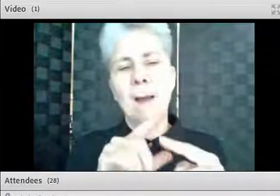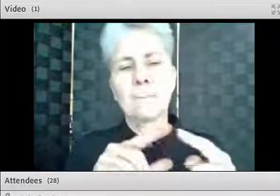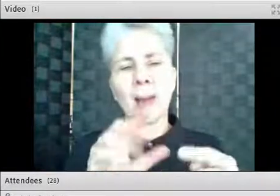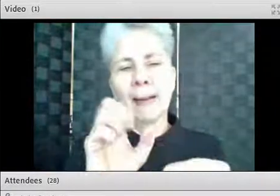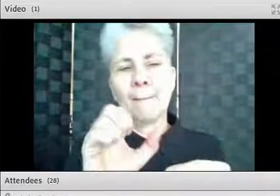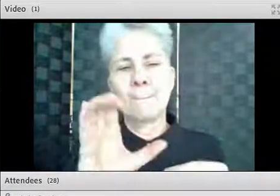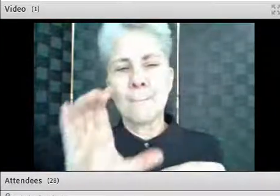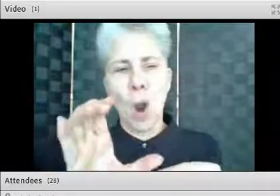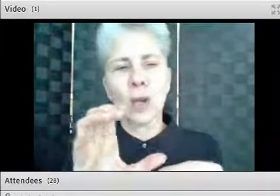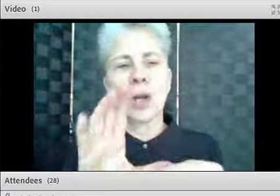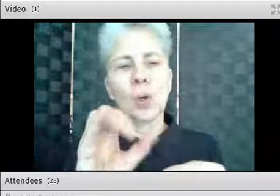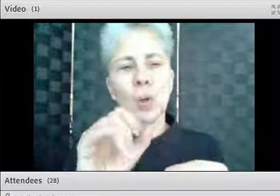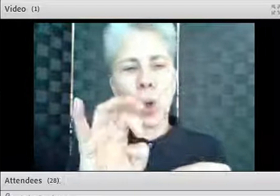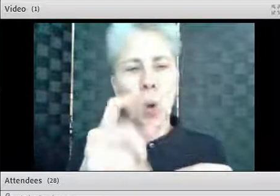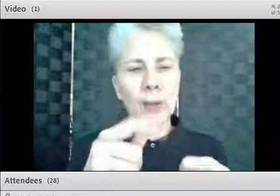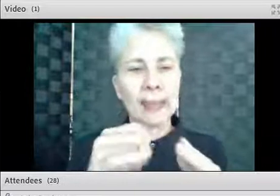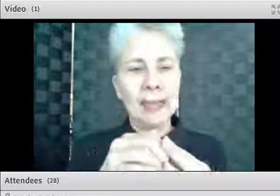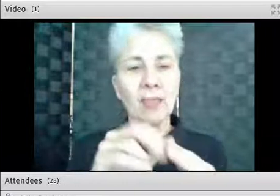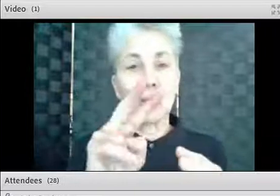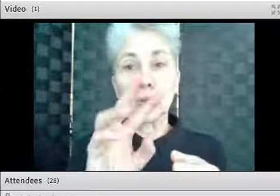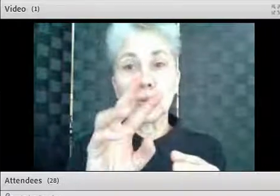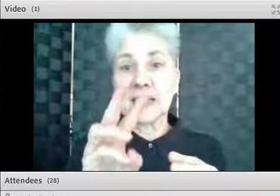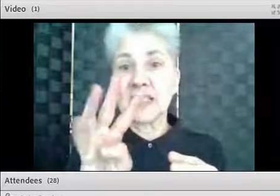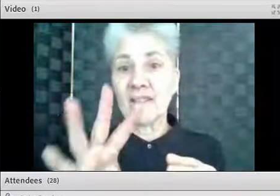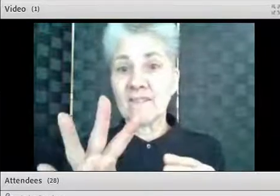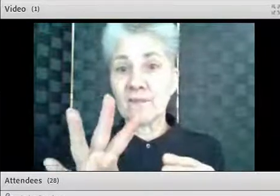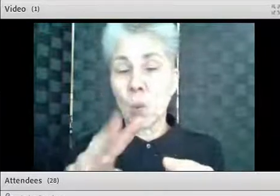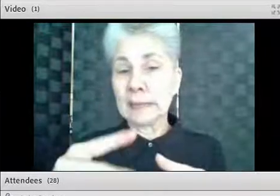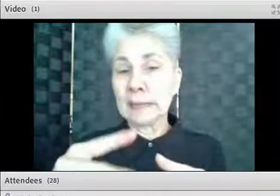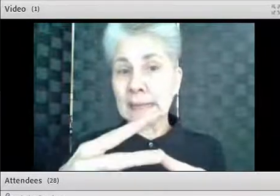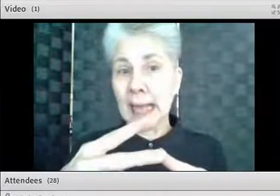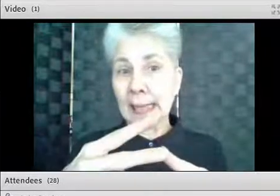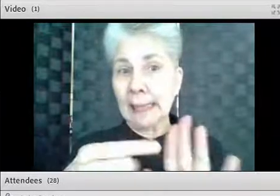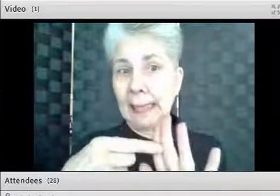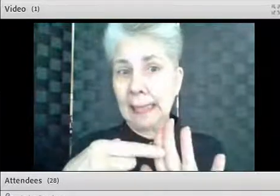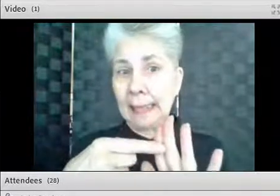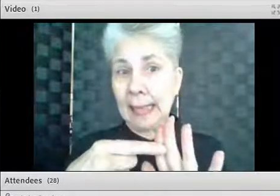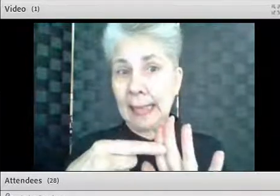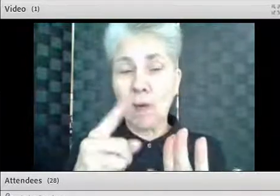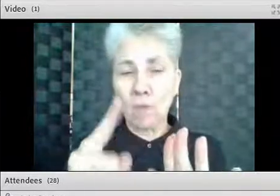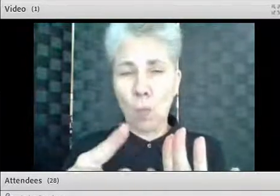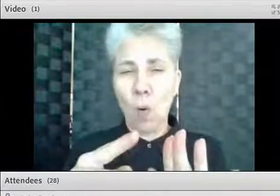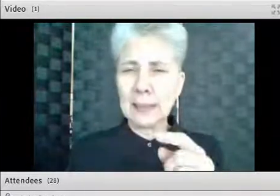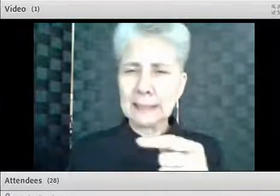what's in that 264 second indicator of one subfield C if we're talking about RDA cataloging,